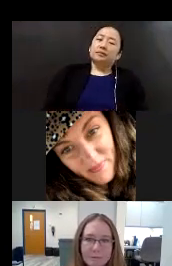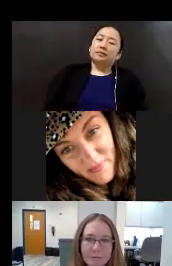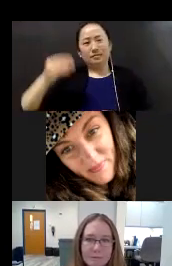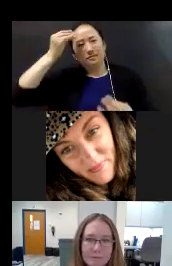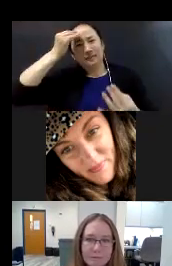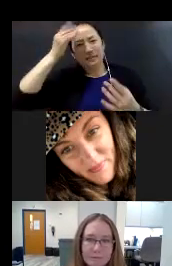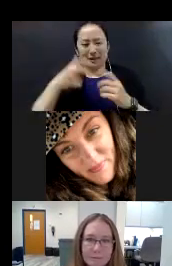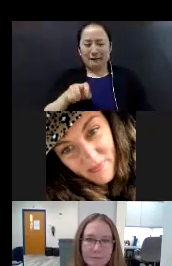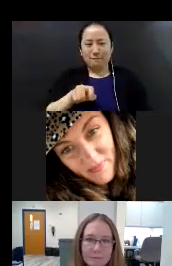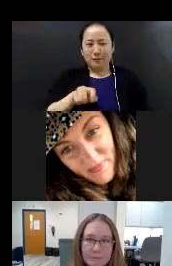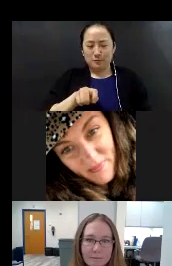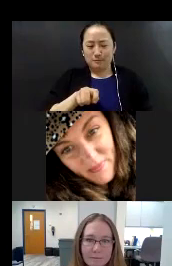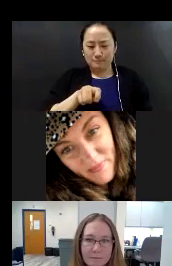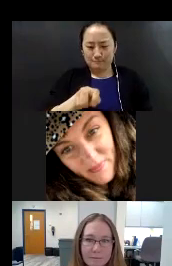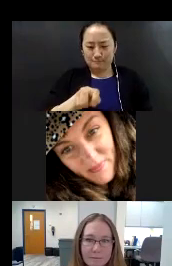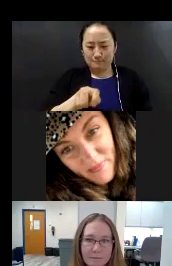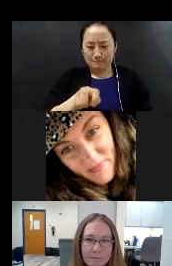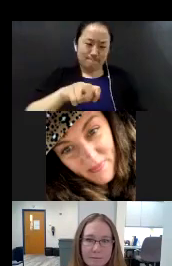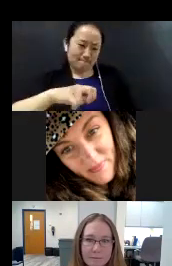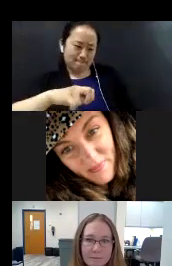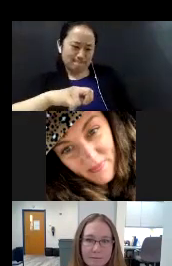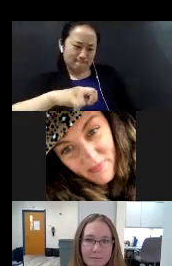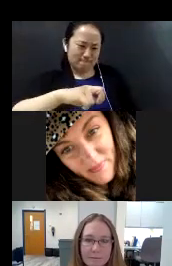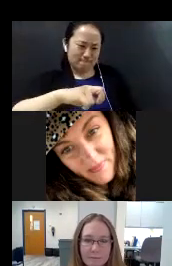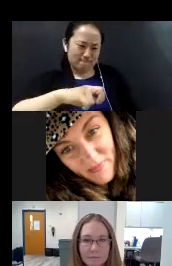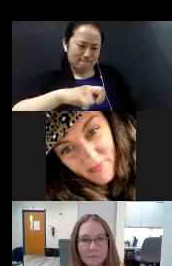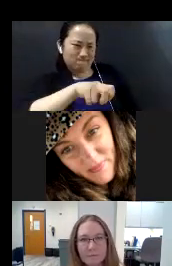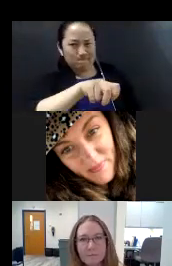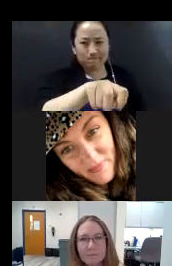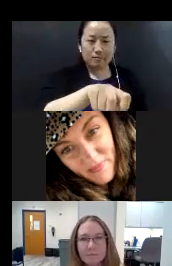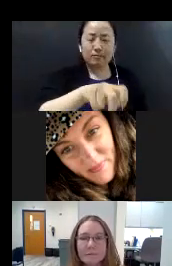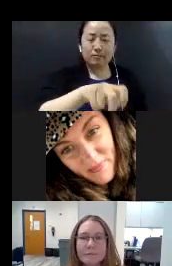TURN TO GET INTO THIS BATHROOM. WHAT OTHER OPTIONS ARE AVAILABLE IN THE HOME AS